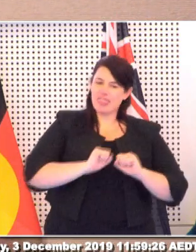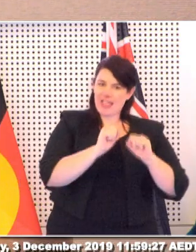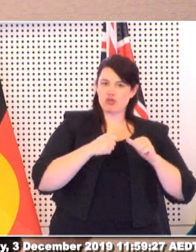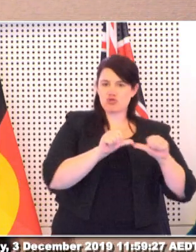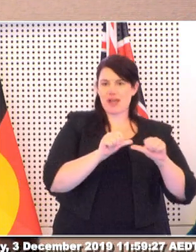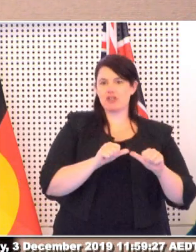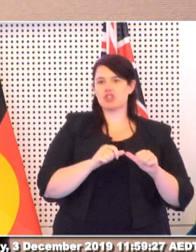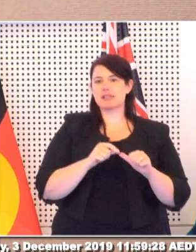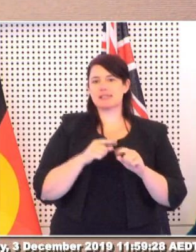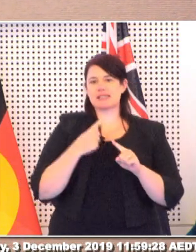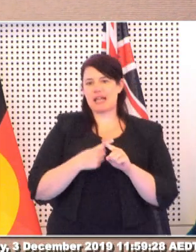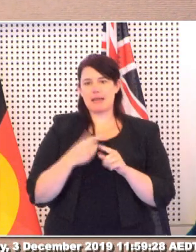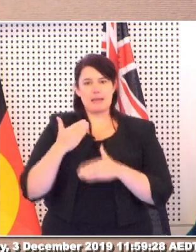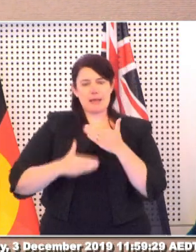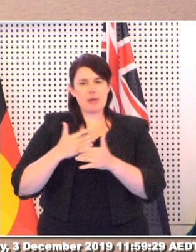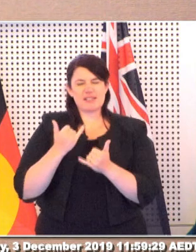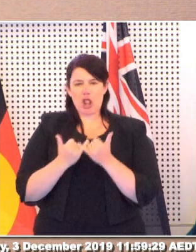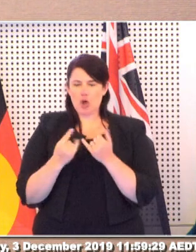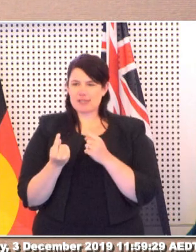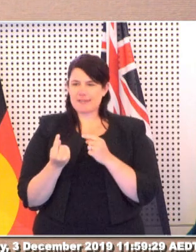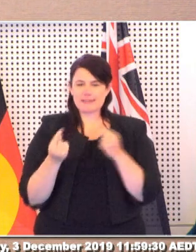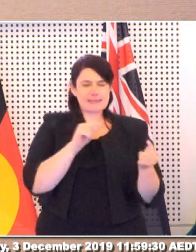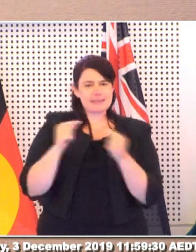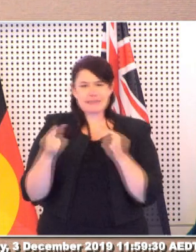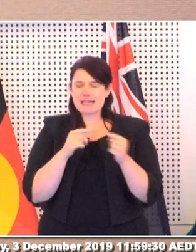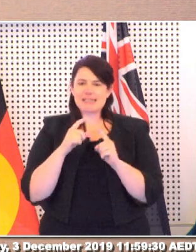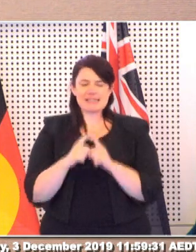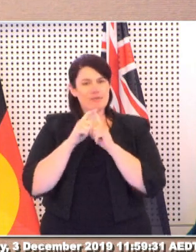strategies and it happened. There were heaps of tensions and difficulties around this.